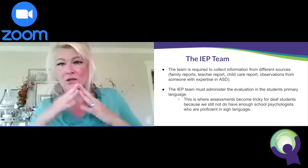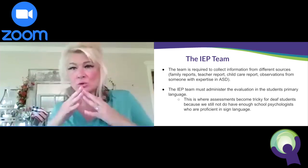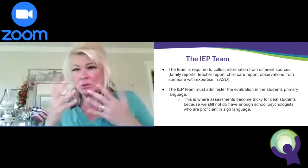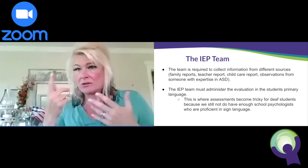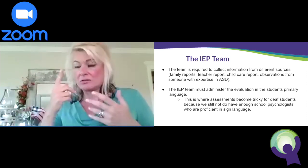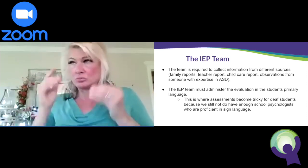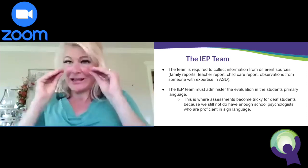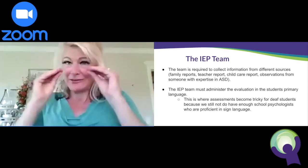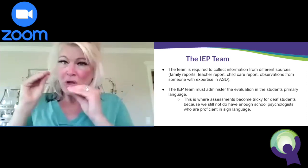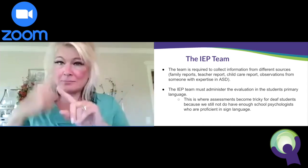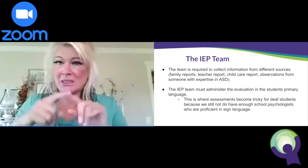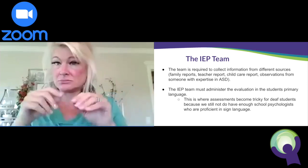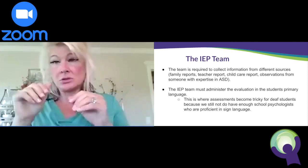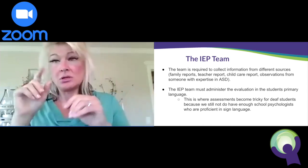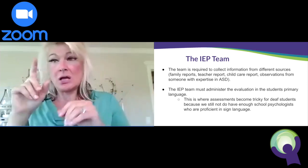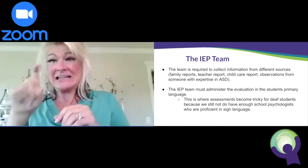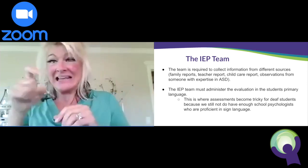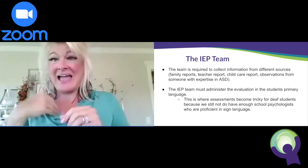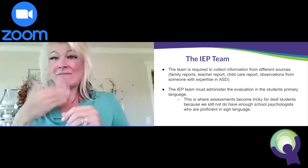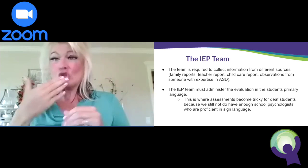that's a valued asset to the community.